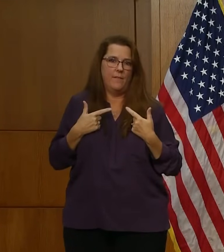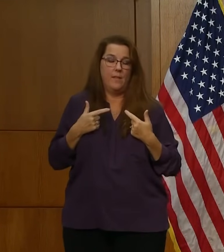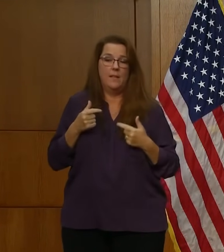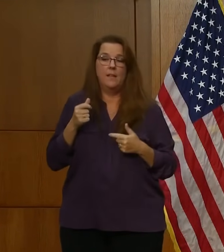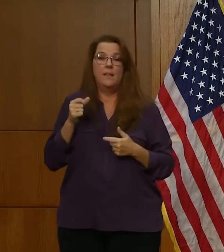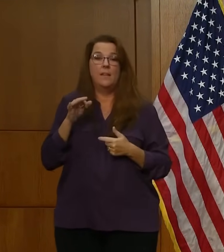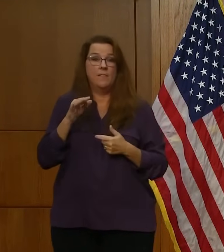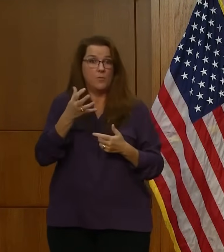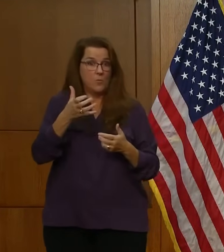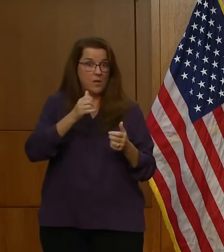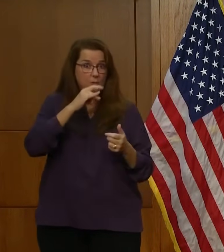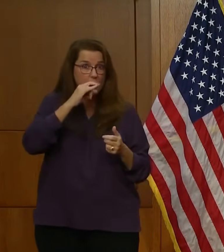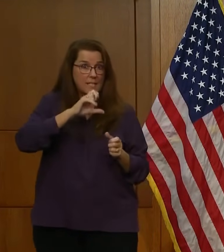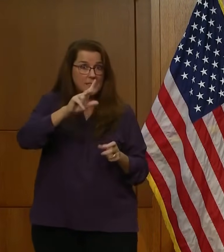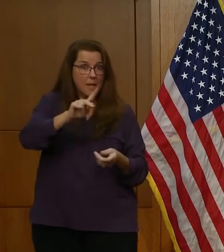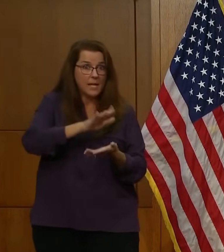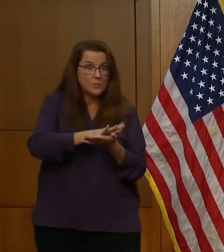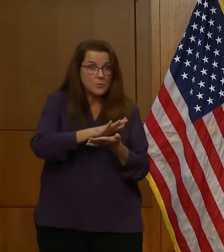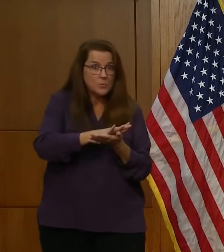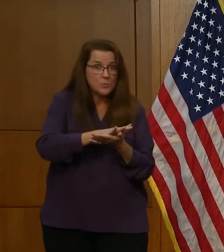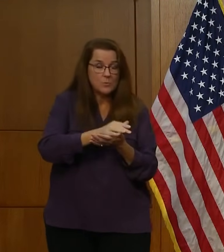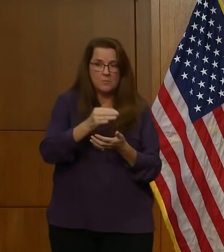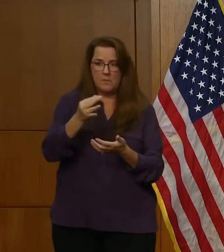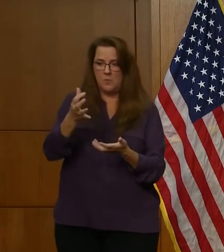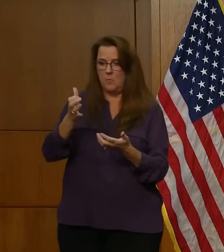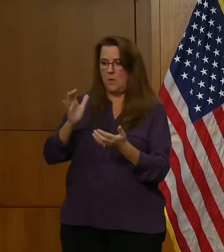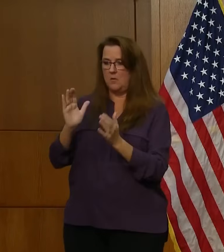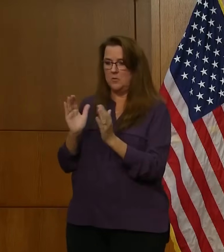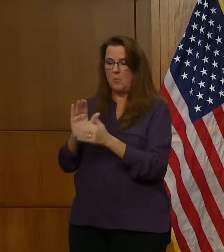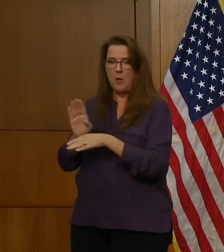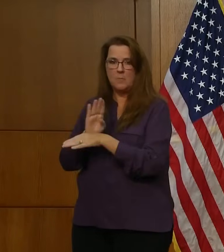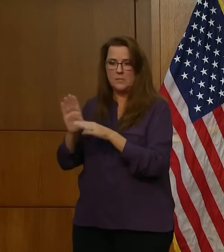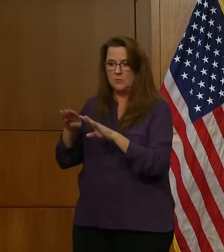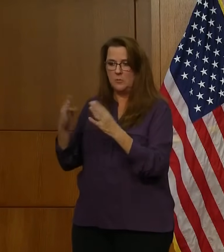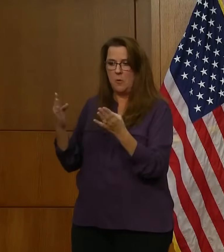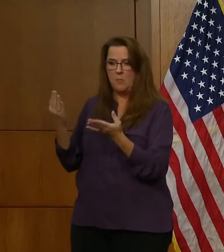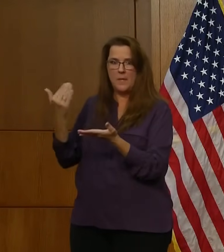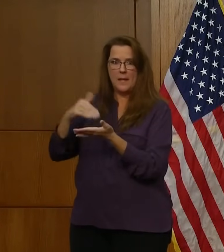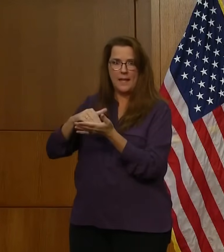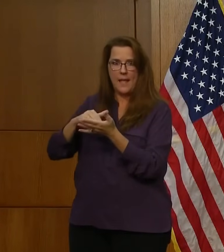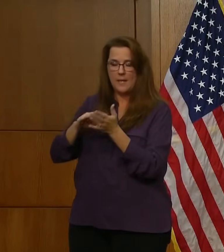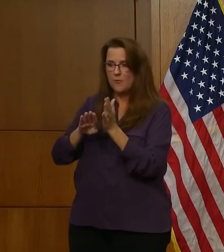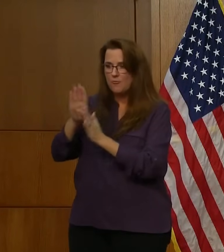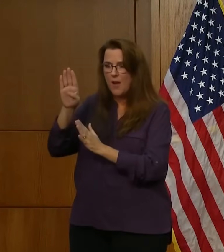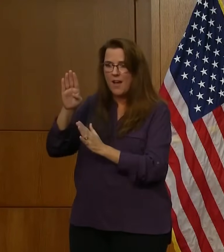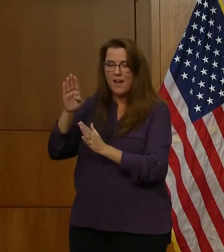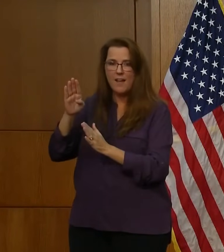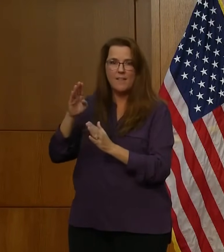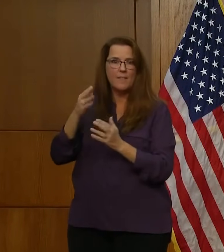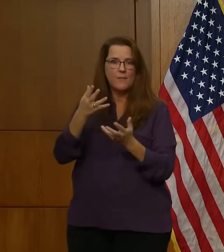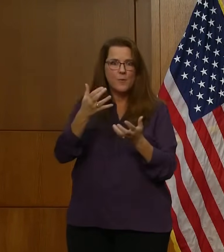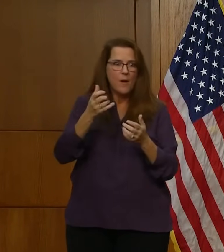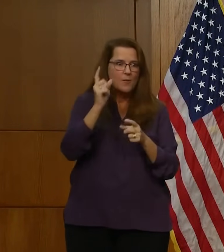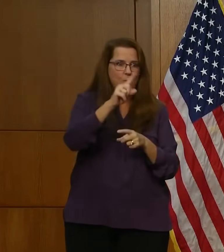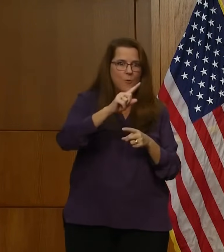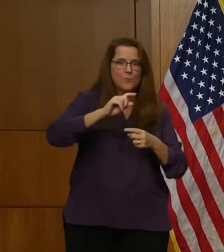LIFE. IF YOU WANT YOUR KIDS